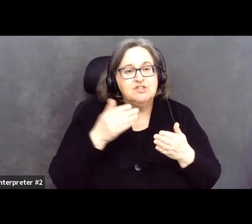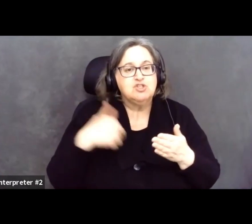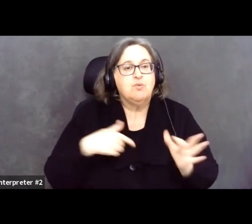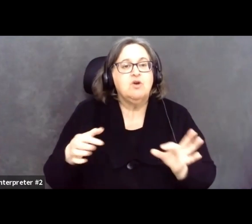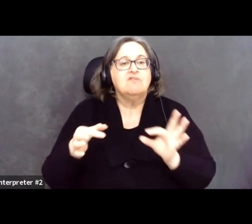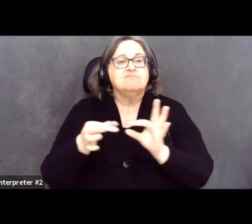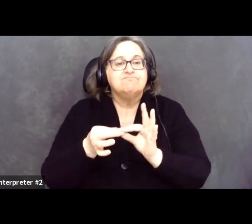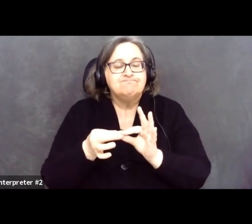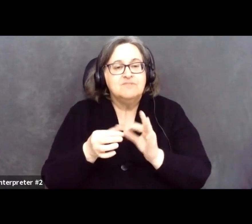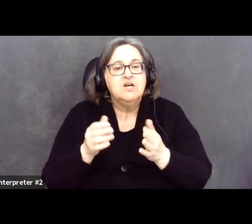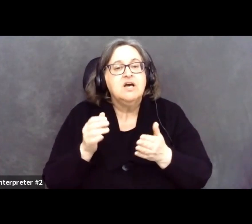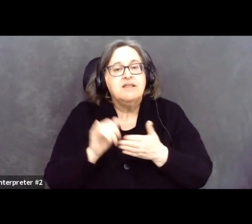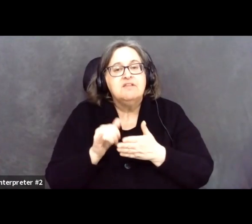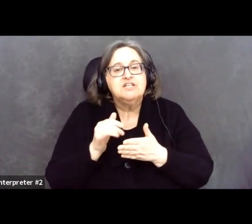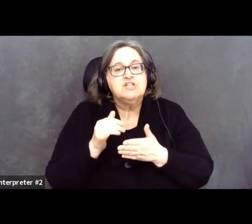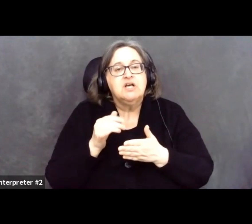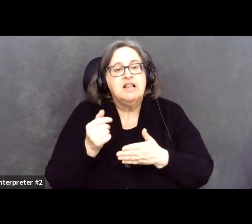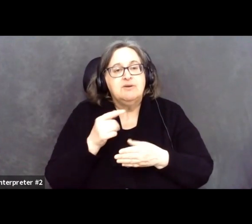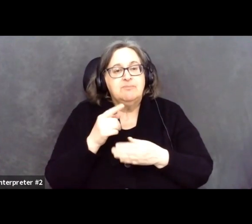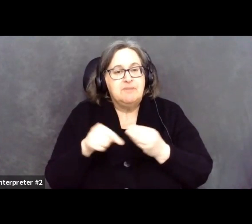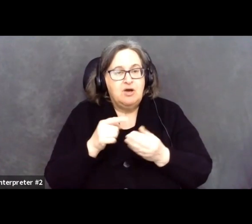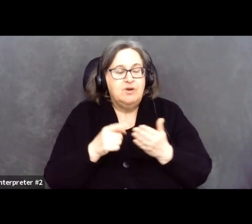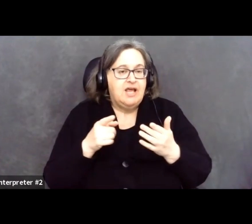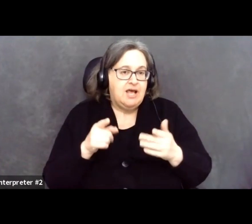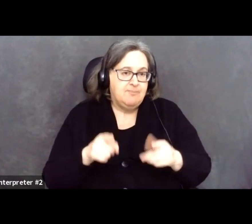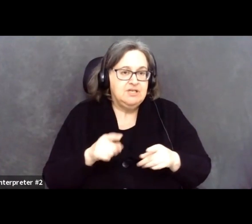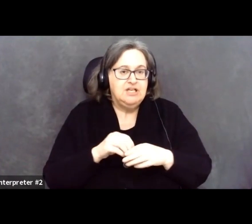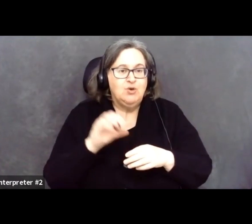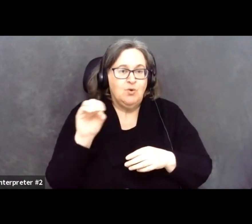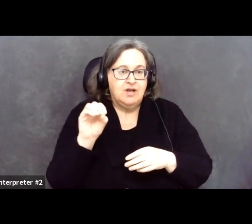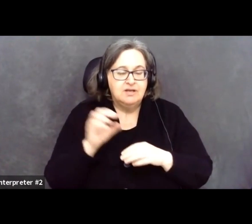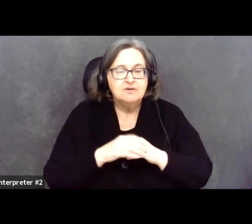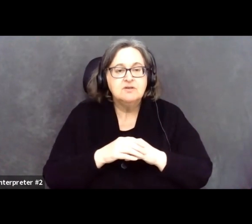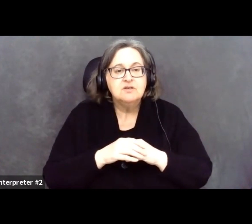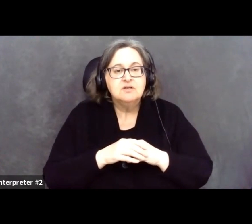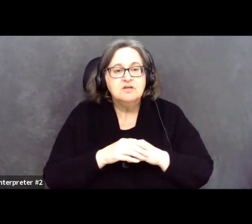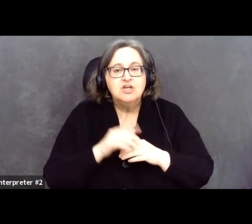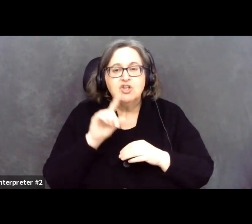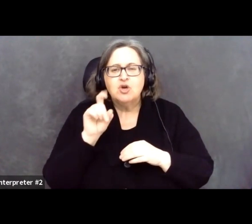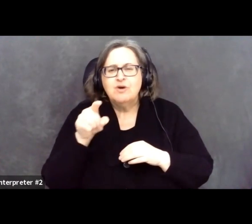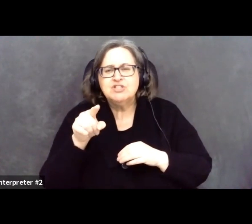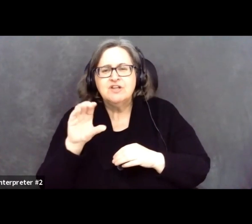That's a little bit about what happened in Oregon. The question in the chat talks about fiscal.